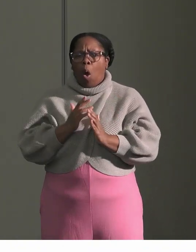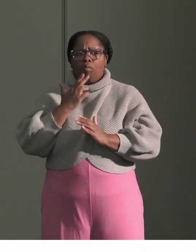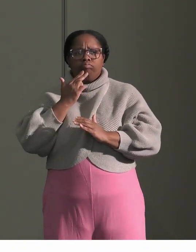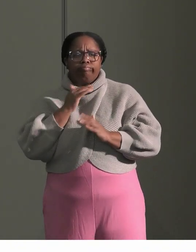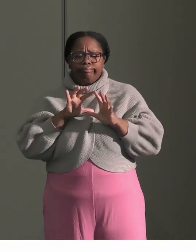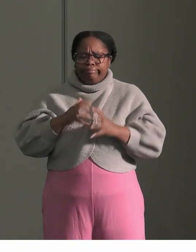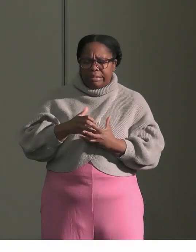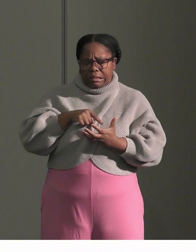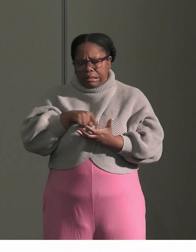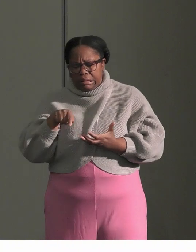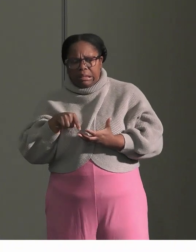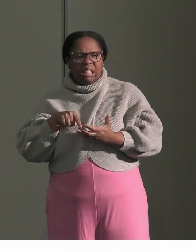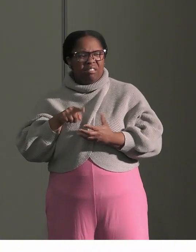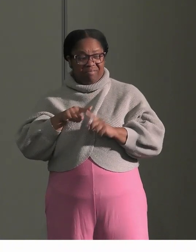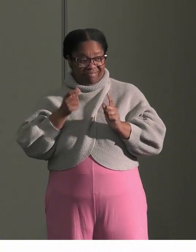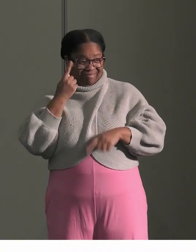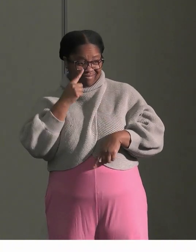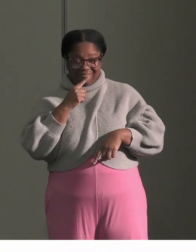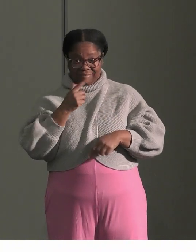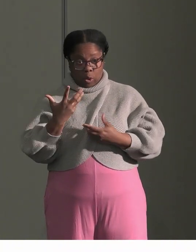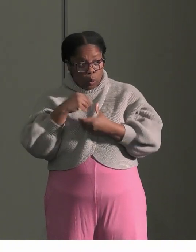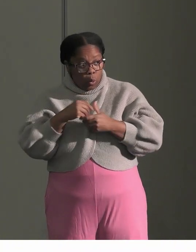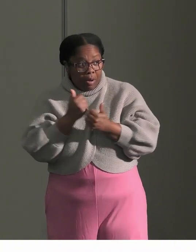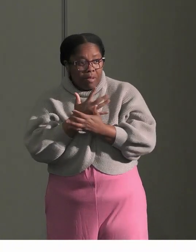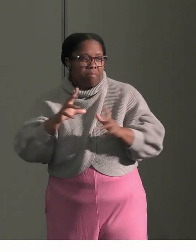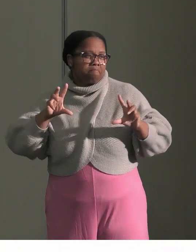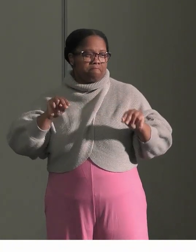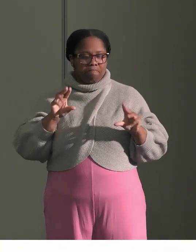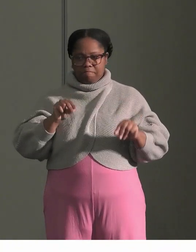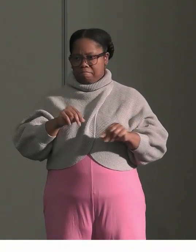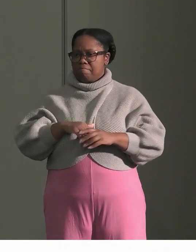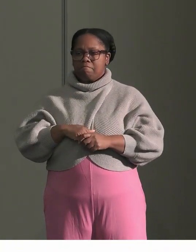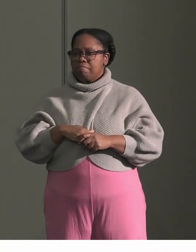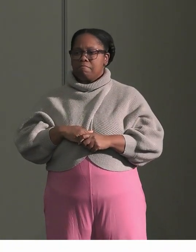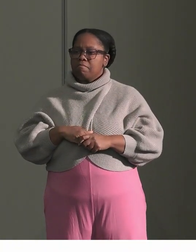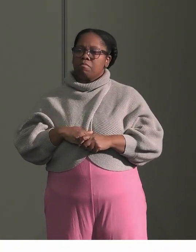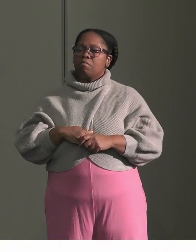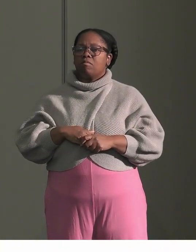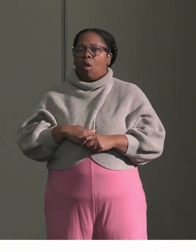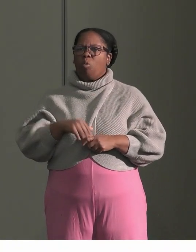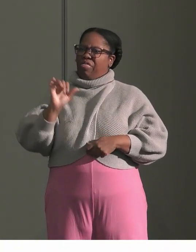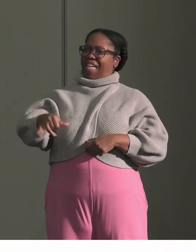have to understand it is not everything. And not thinking about it as everything that is not the